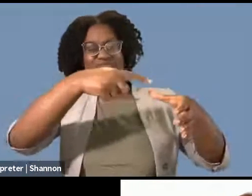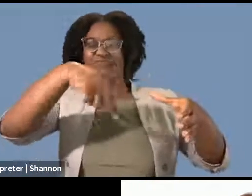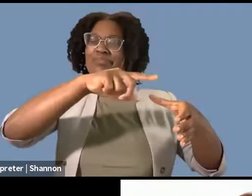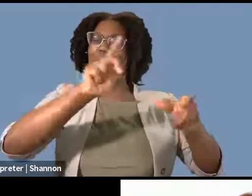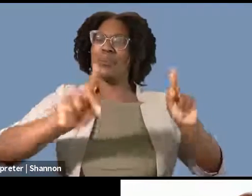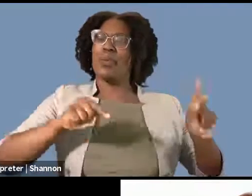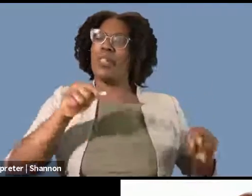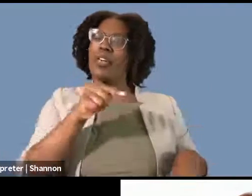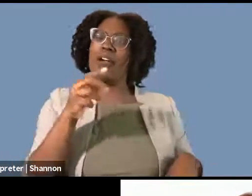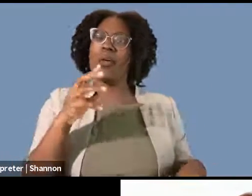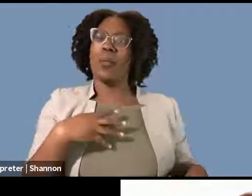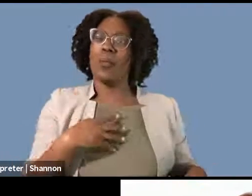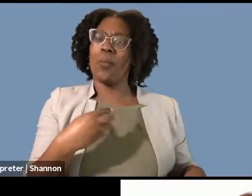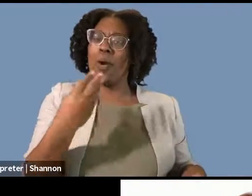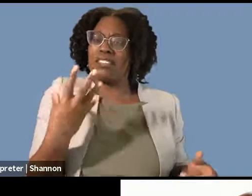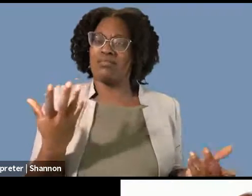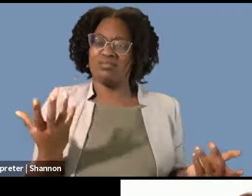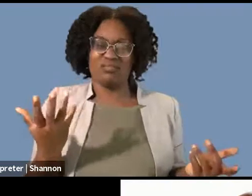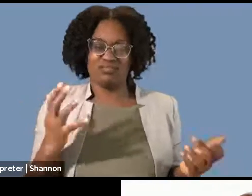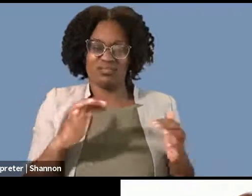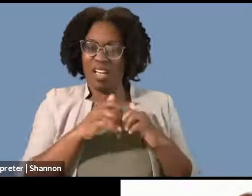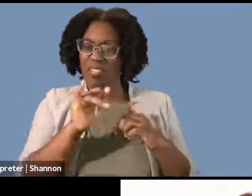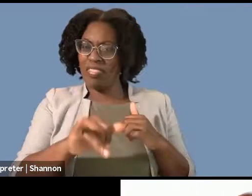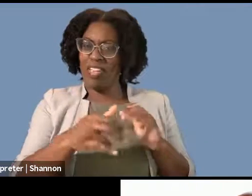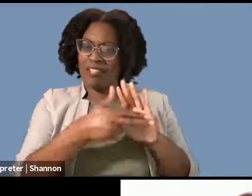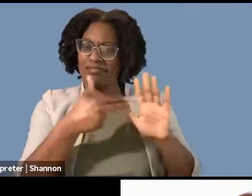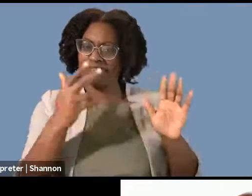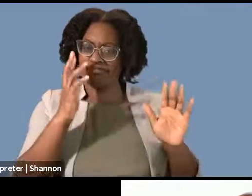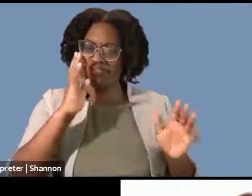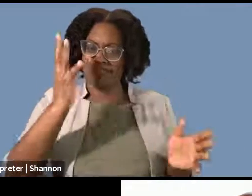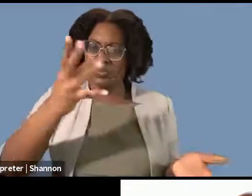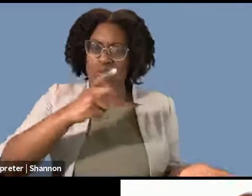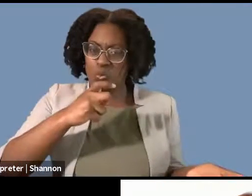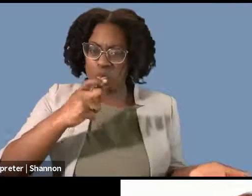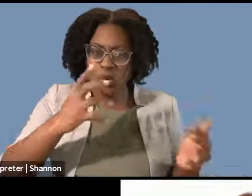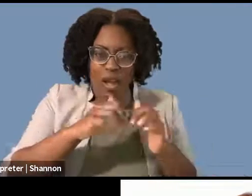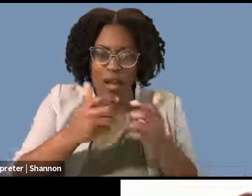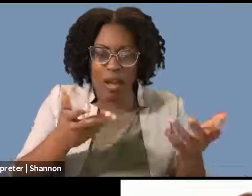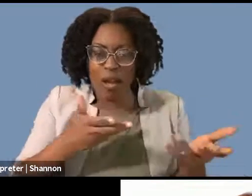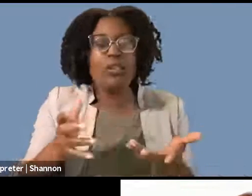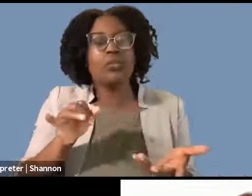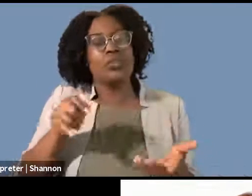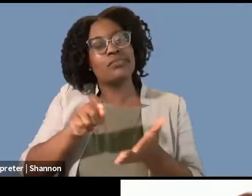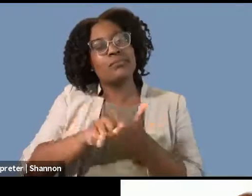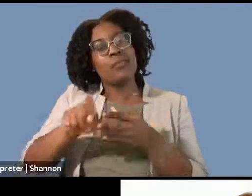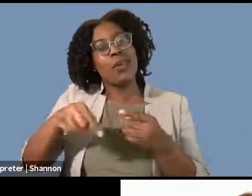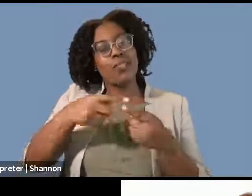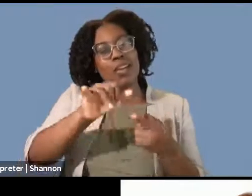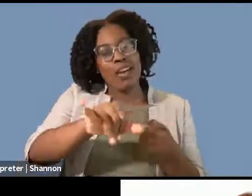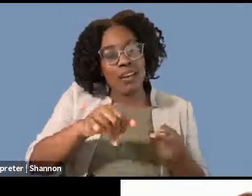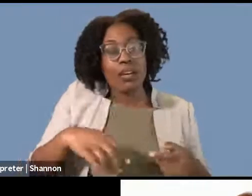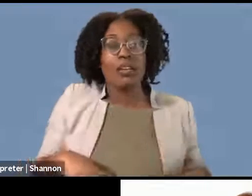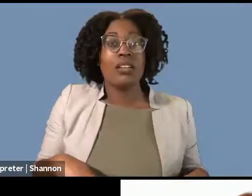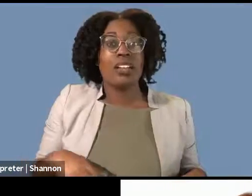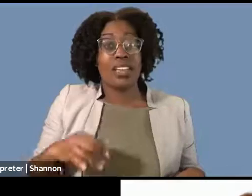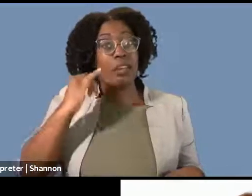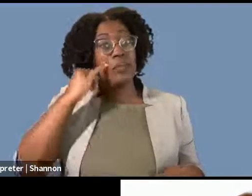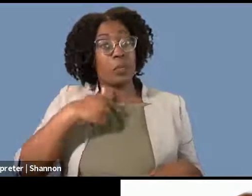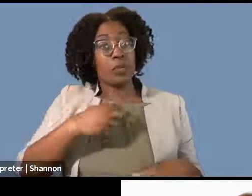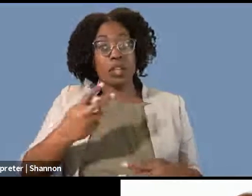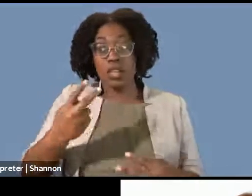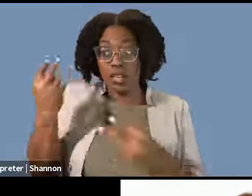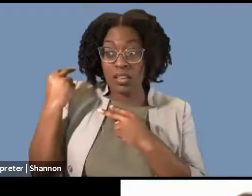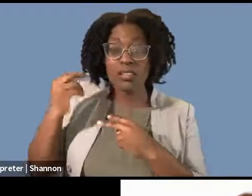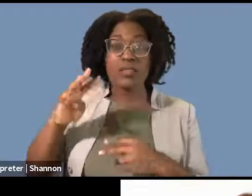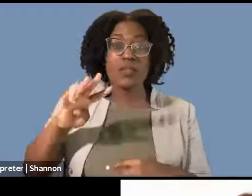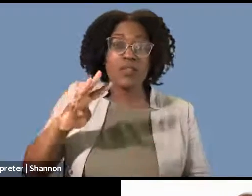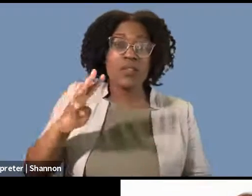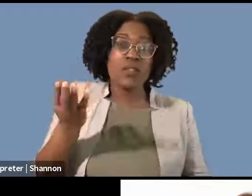of work that's going back to look at what happened in the 14 and 1500s and it revolves around slavery